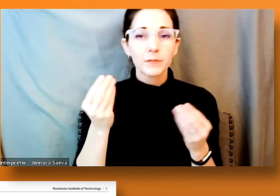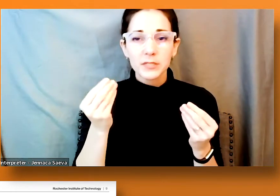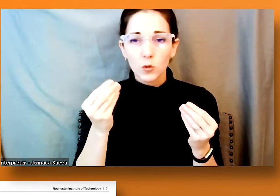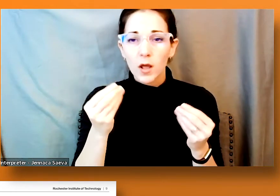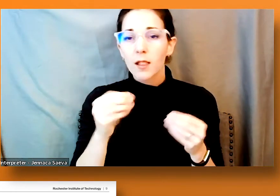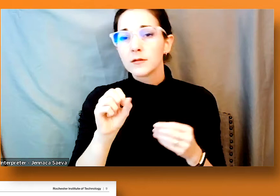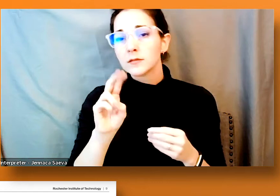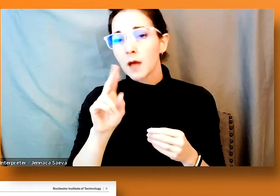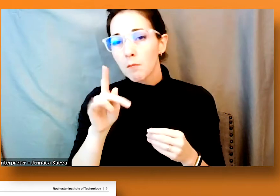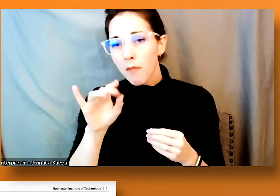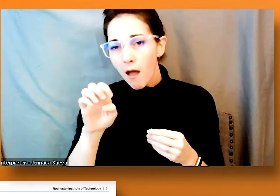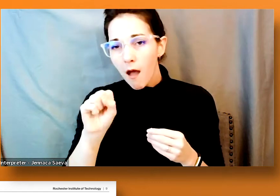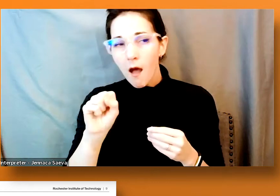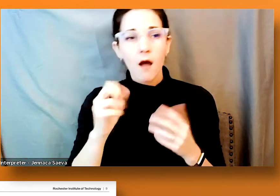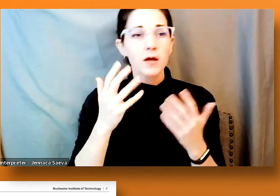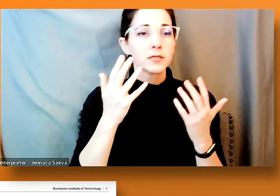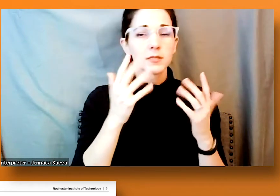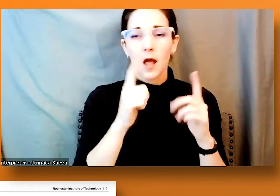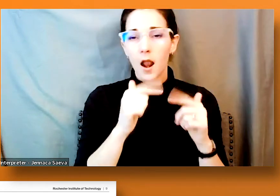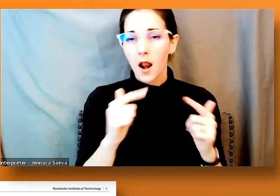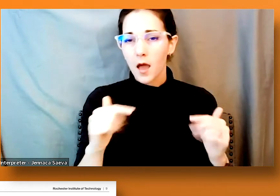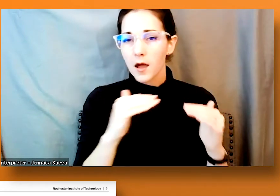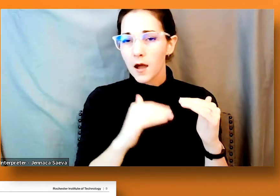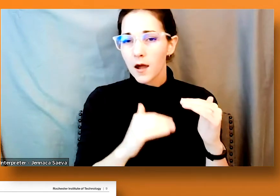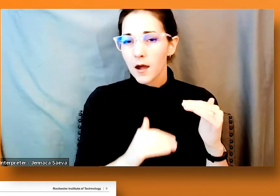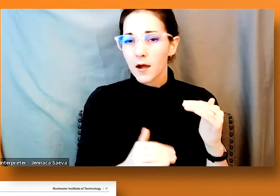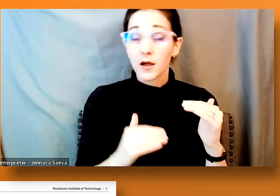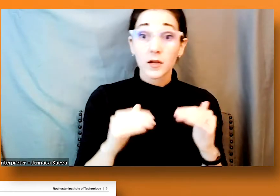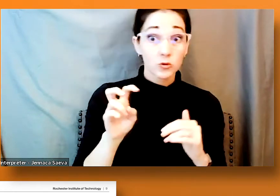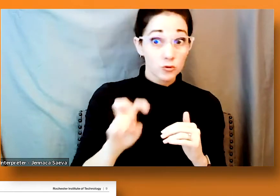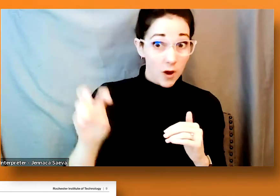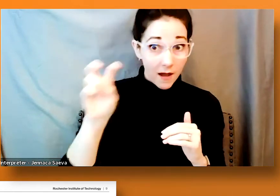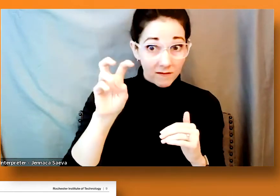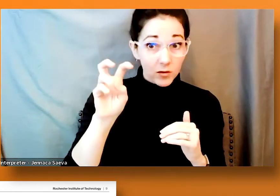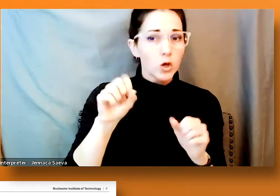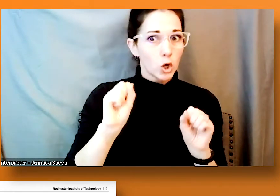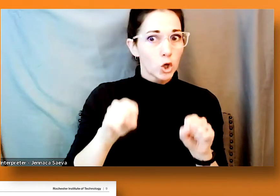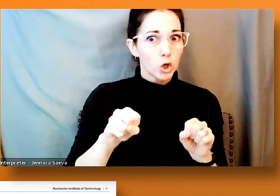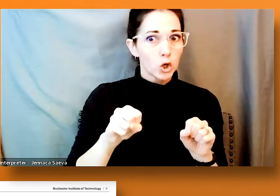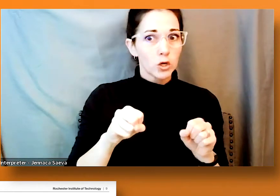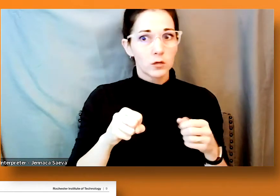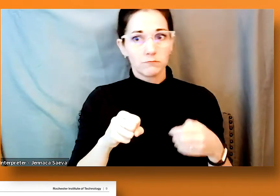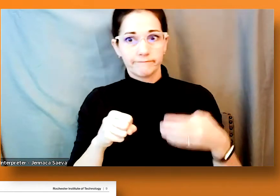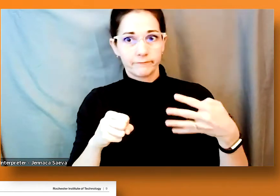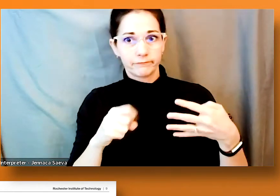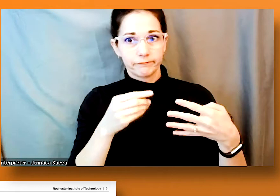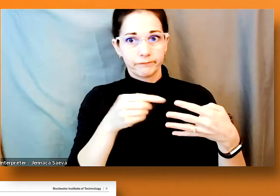all kinds of--there's many different travel subcategories